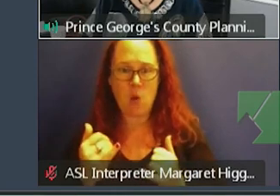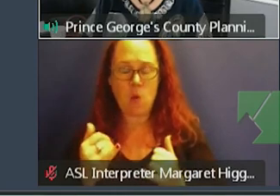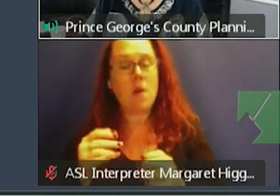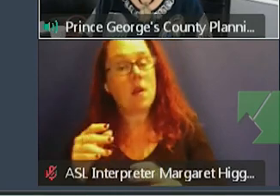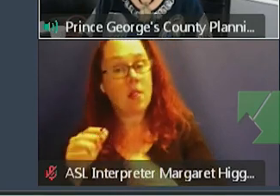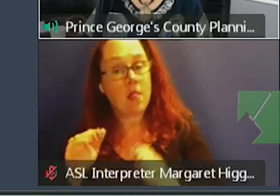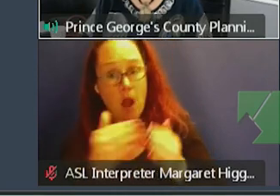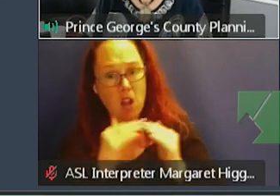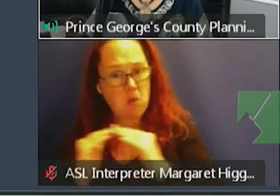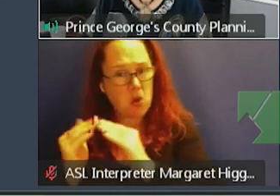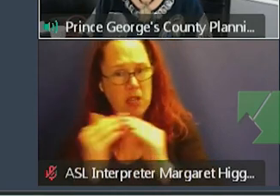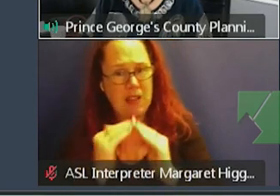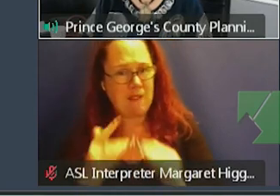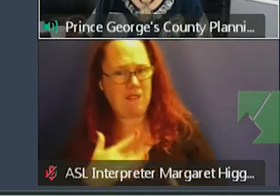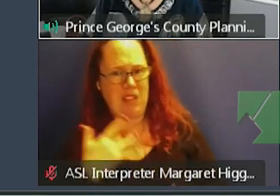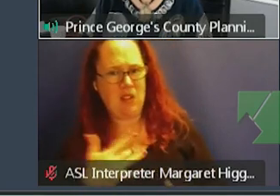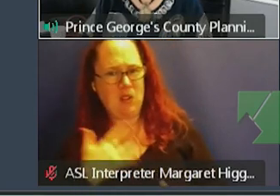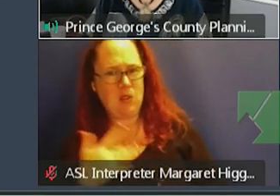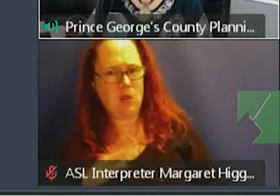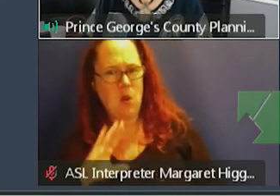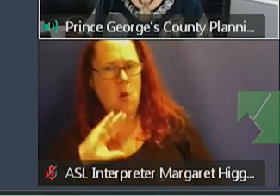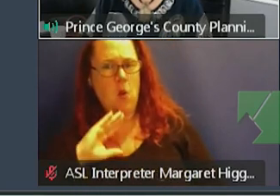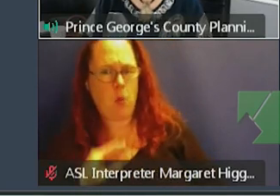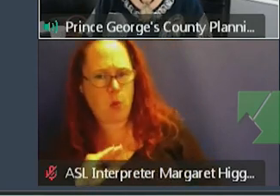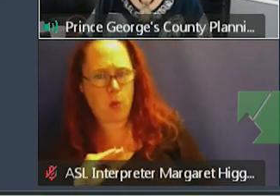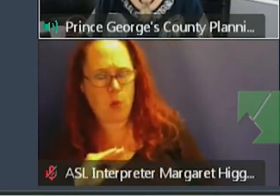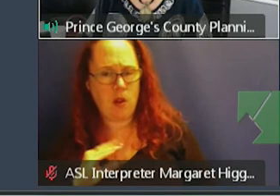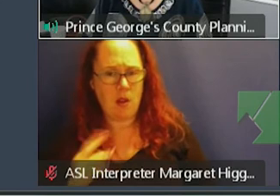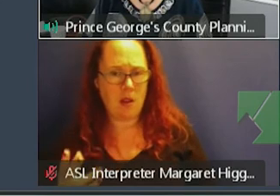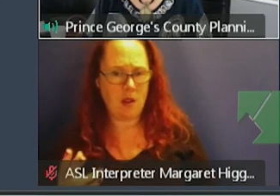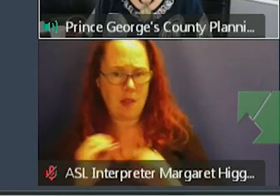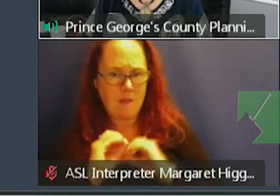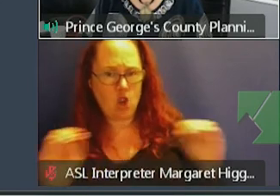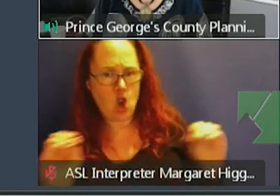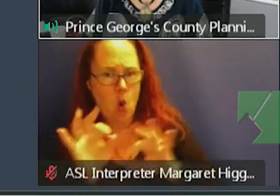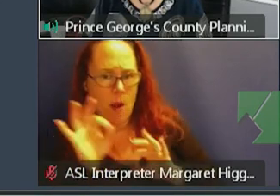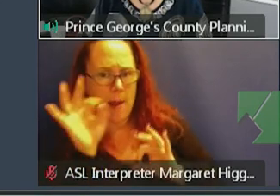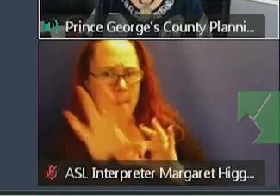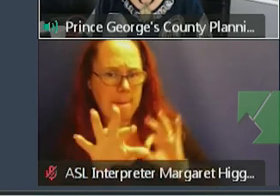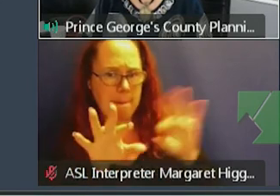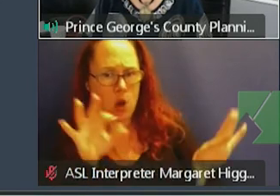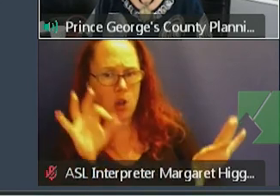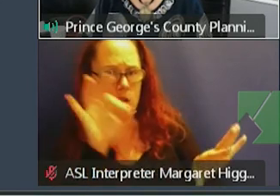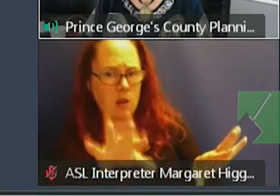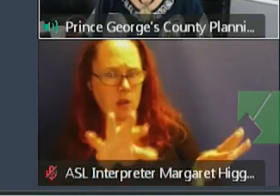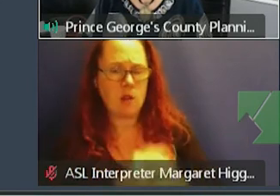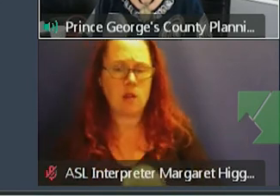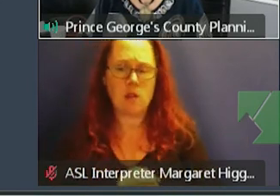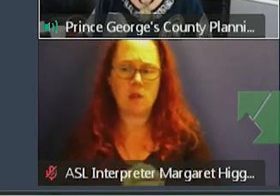have been, that they haven't in their viewpoints. Haven't been considered. That's not good.